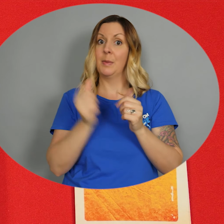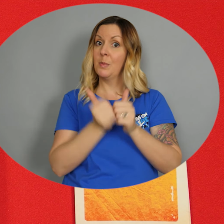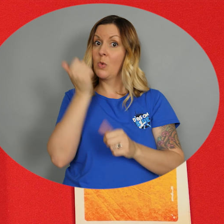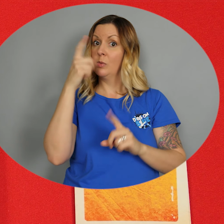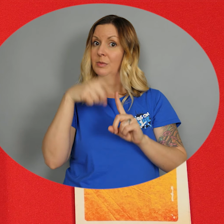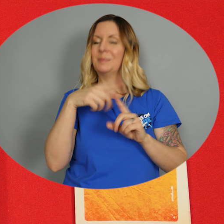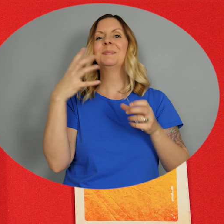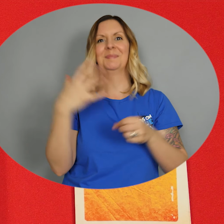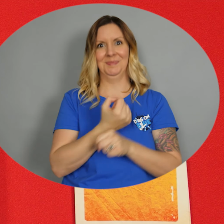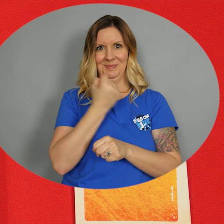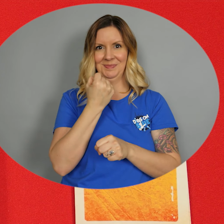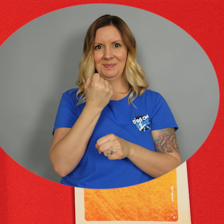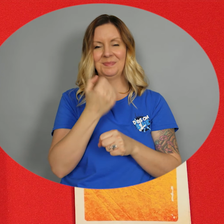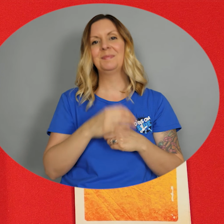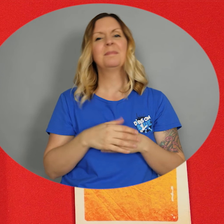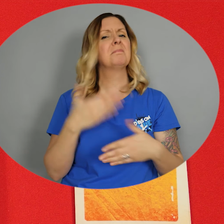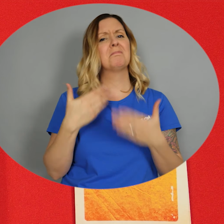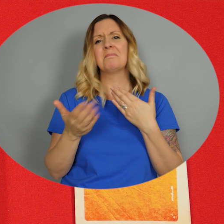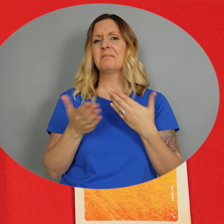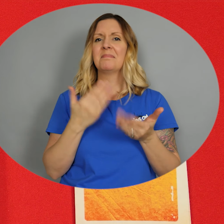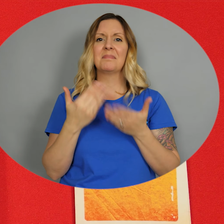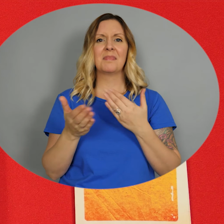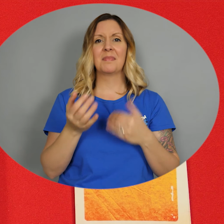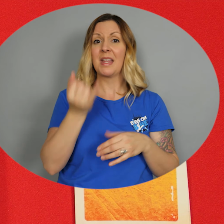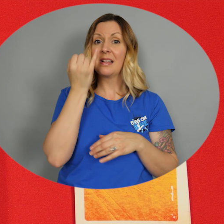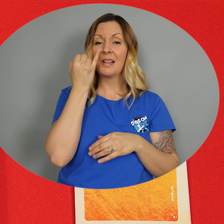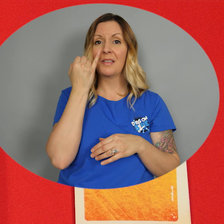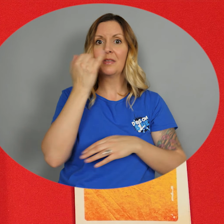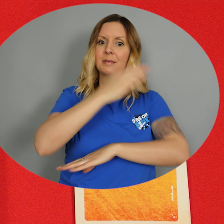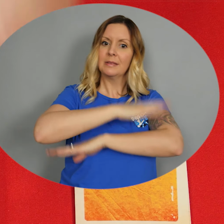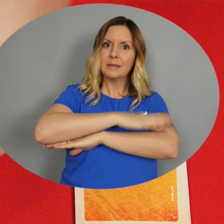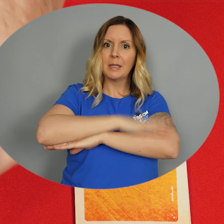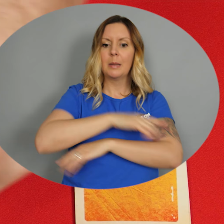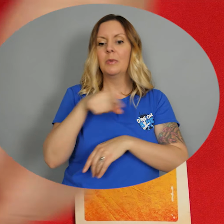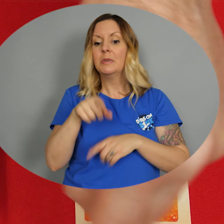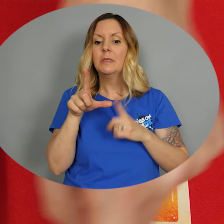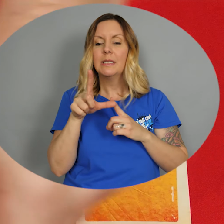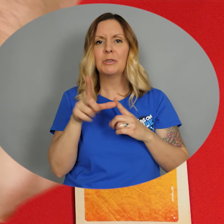highest valued letter in their word, ranks higher, even if that letter comes from one